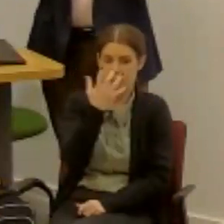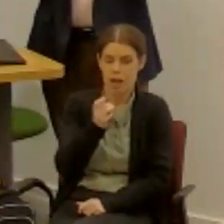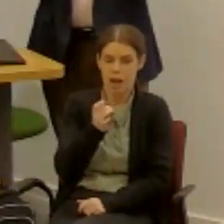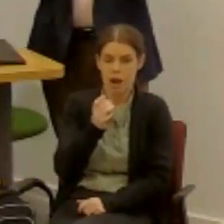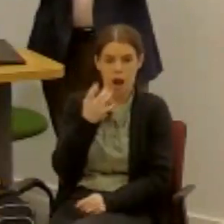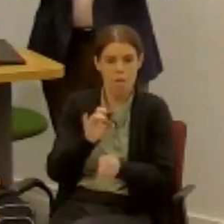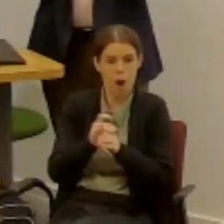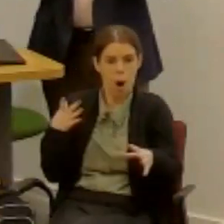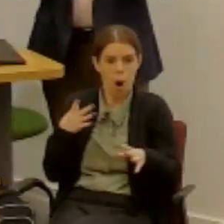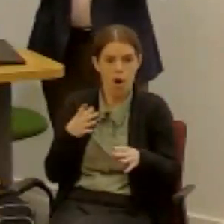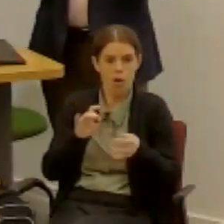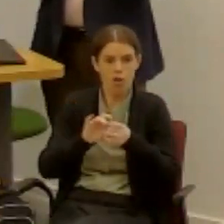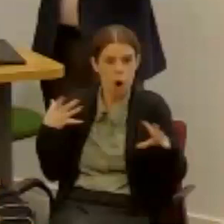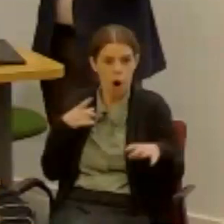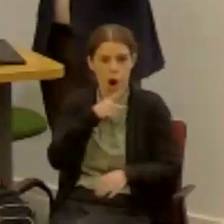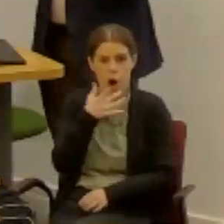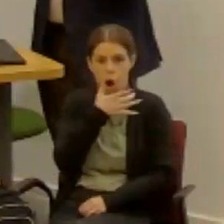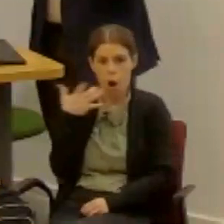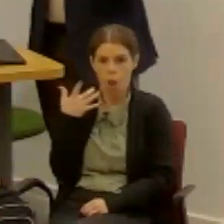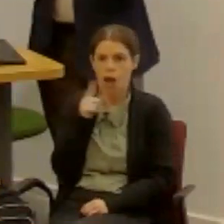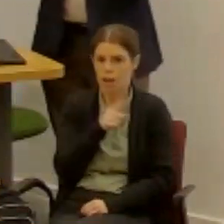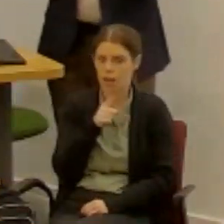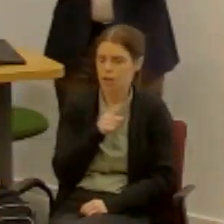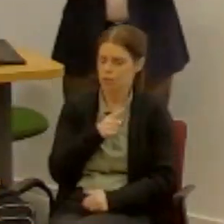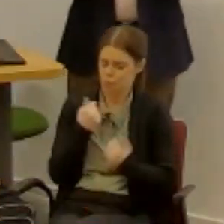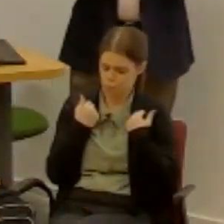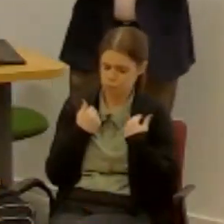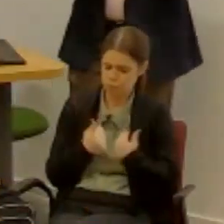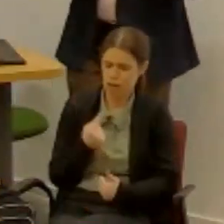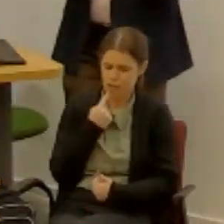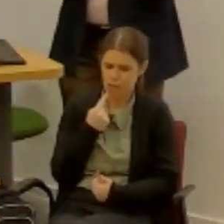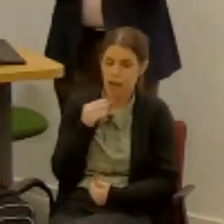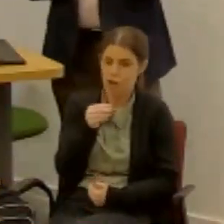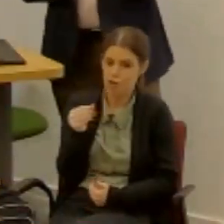family, had it was really been put really rich and really sugar free and sugar full